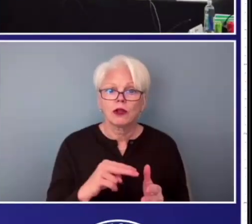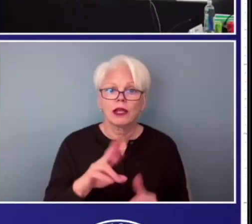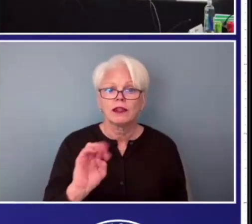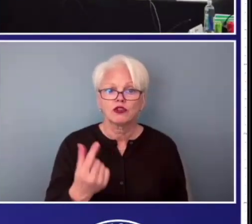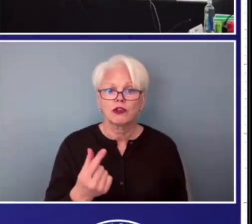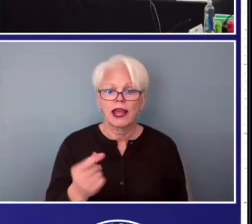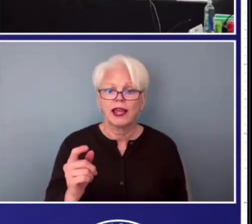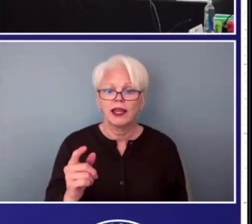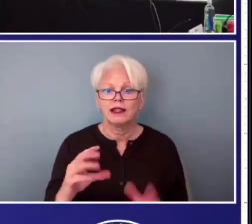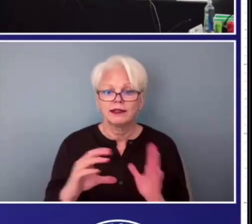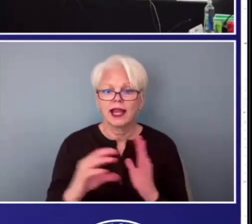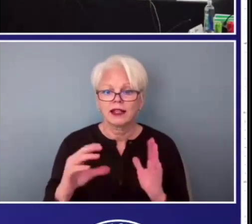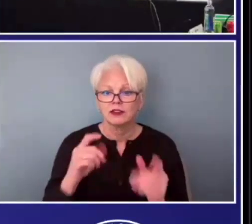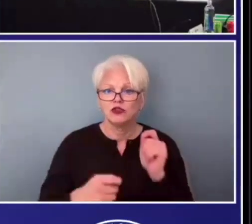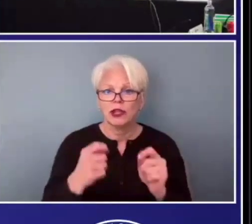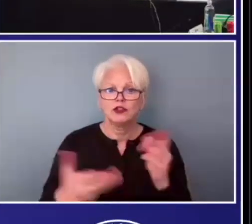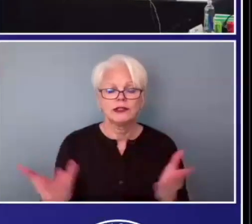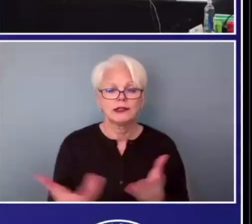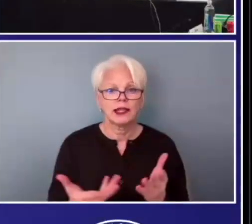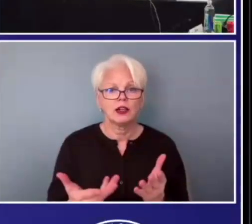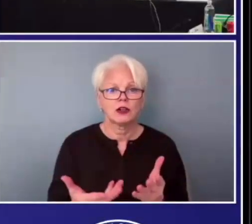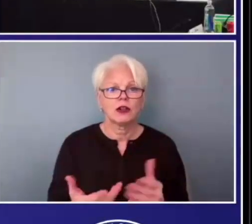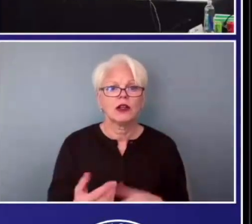changes here at the header of paragraph